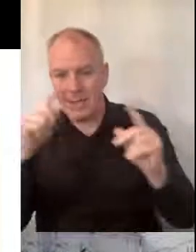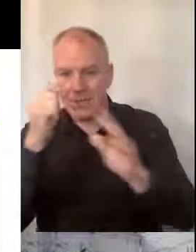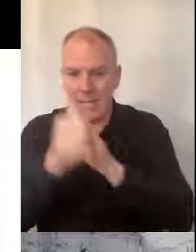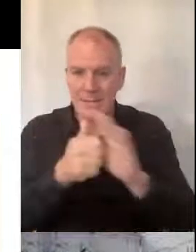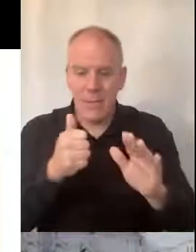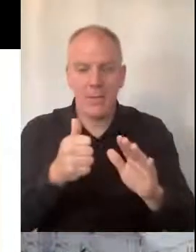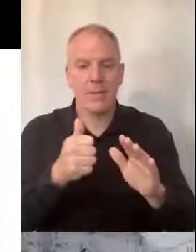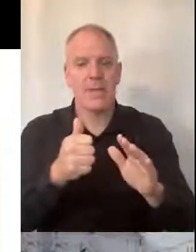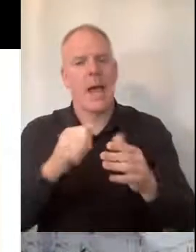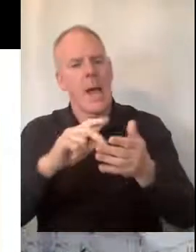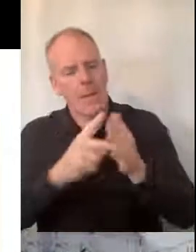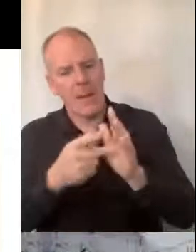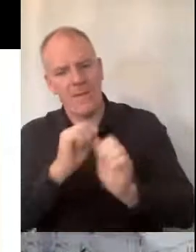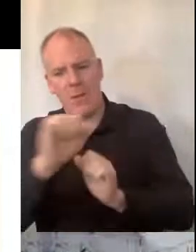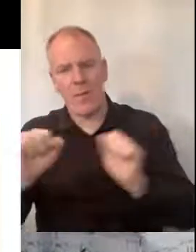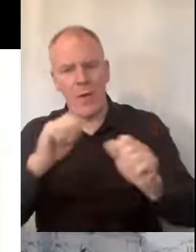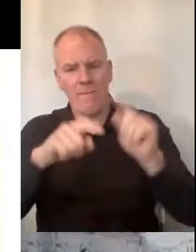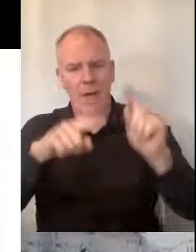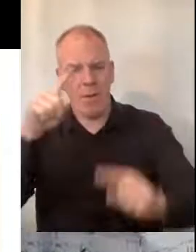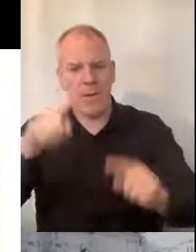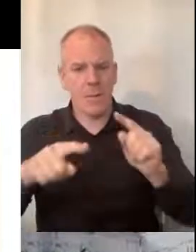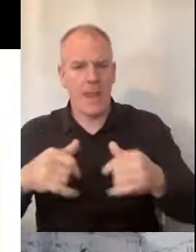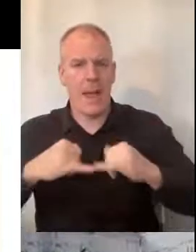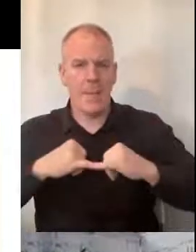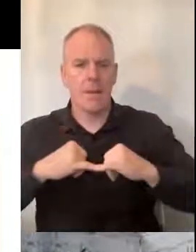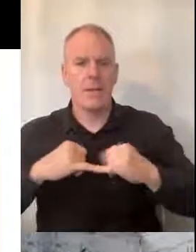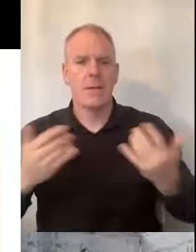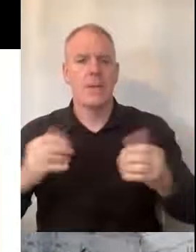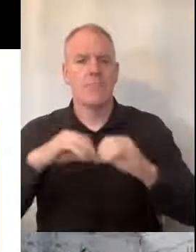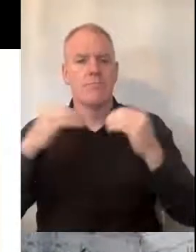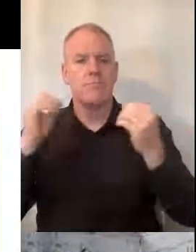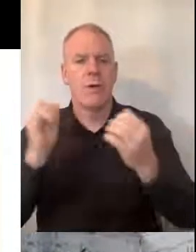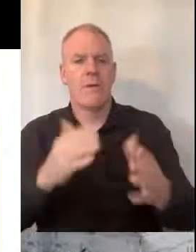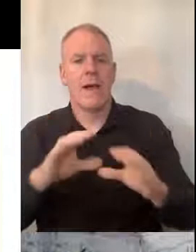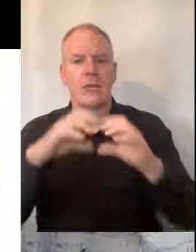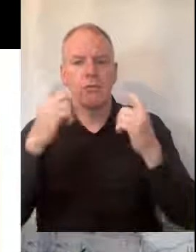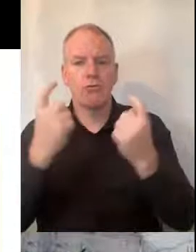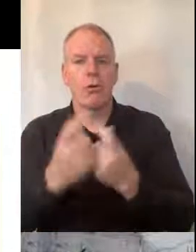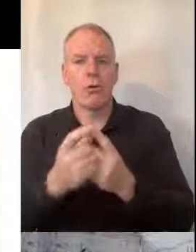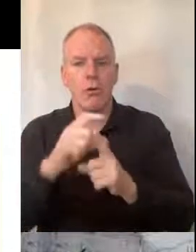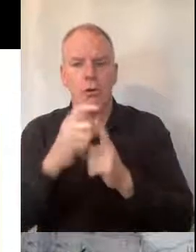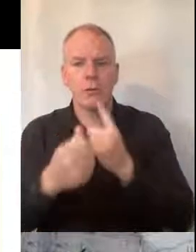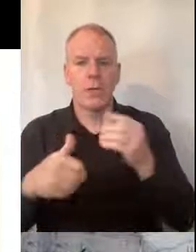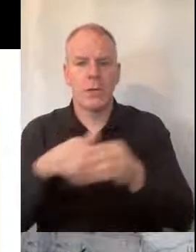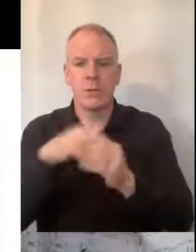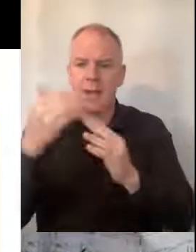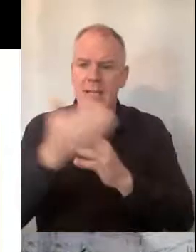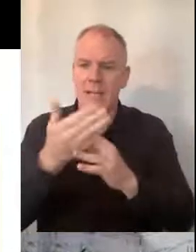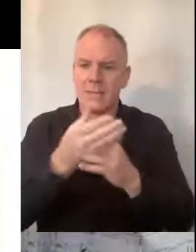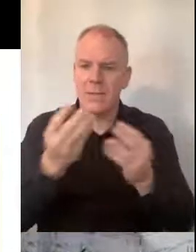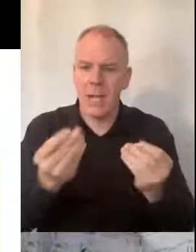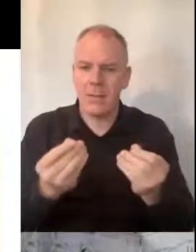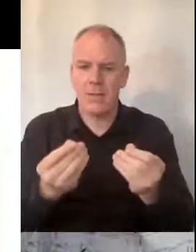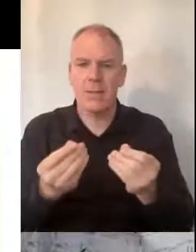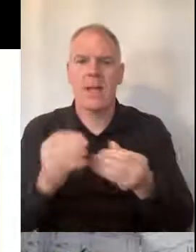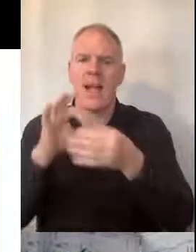intersectionality of learner variability provide culturally inclusive and accessible learning materials. Embed learners, cultural background and prior